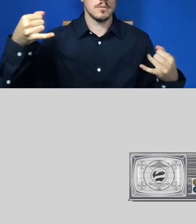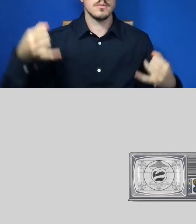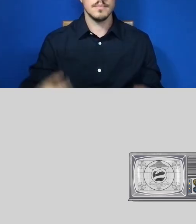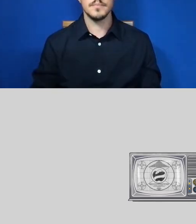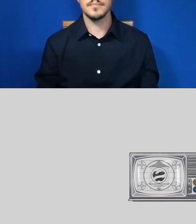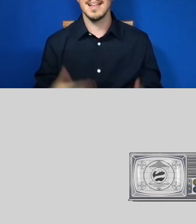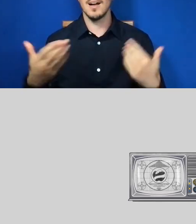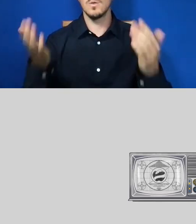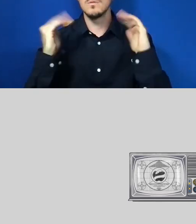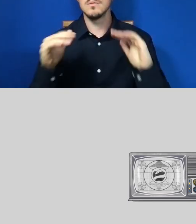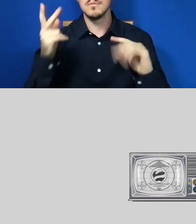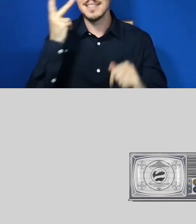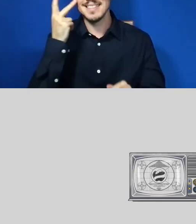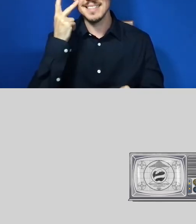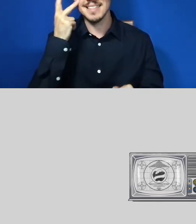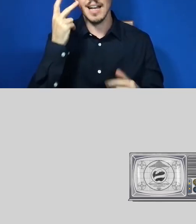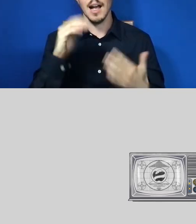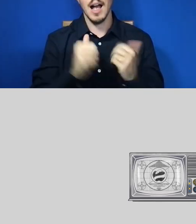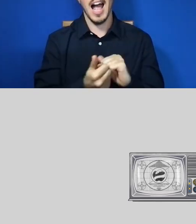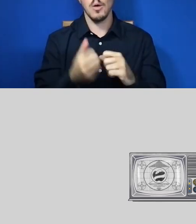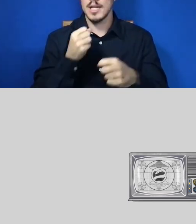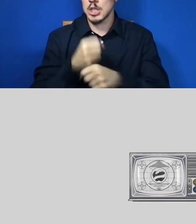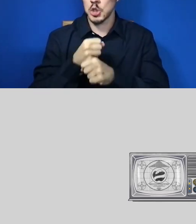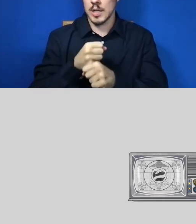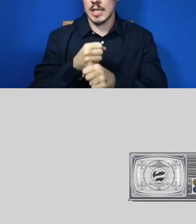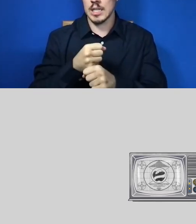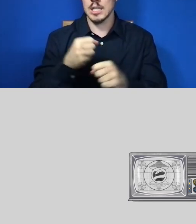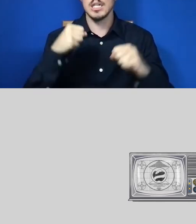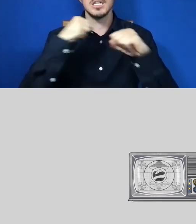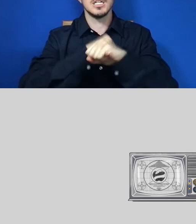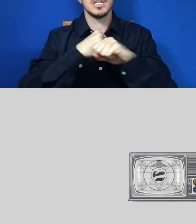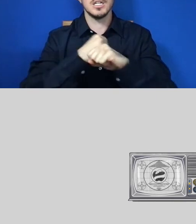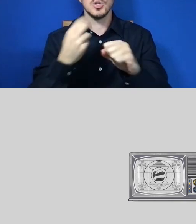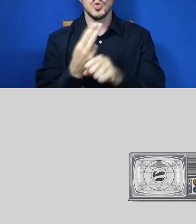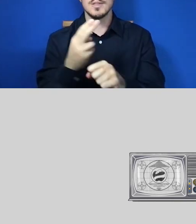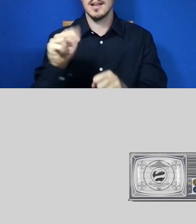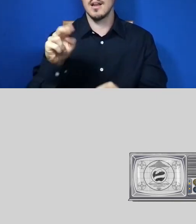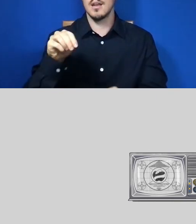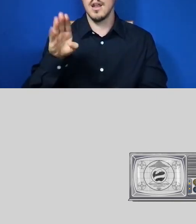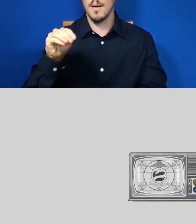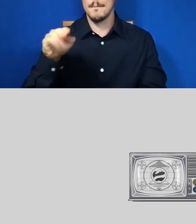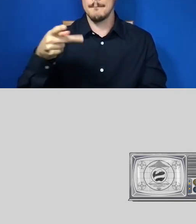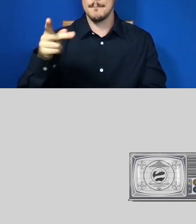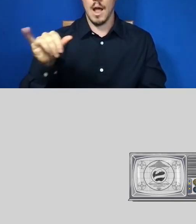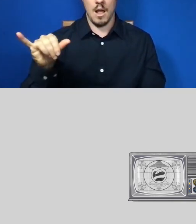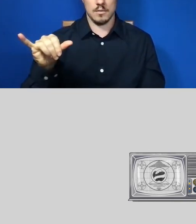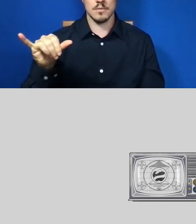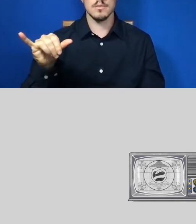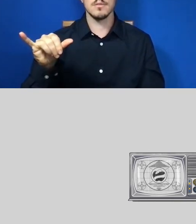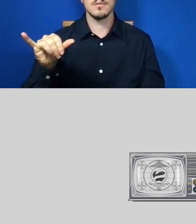Now let's see how we can create our data using Numpy. So using Numpy's array,